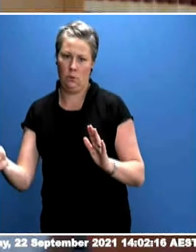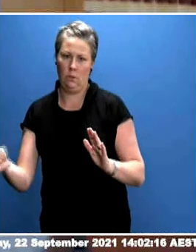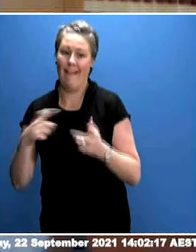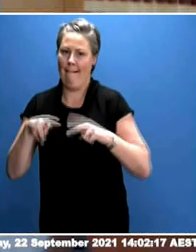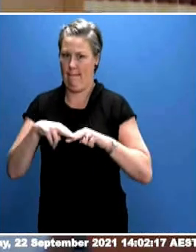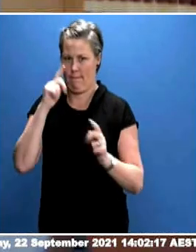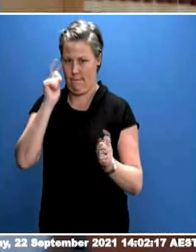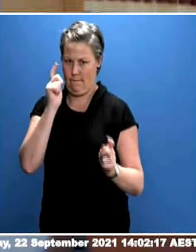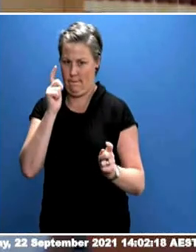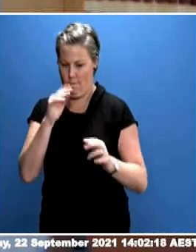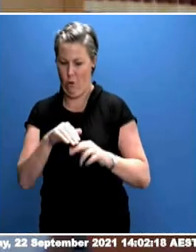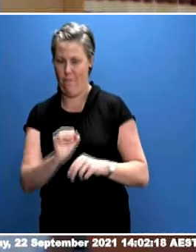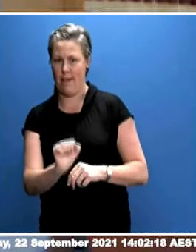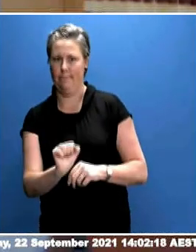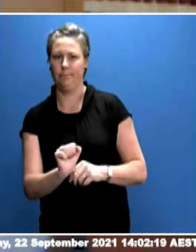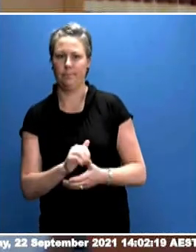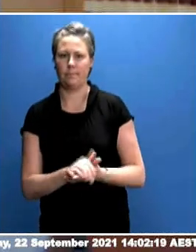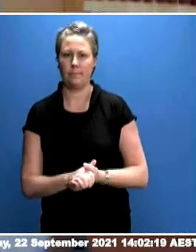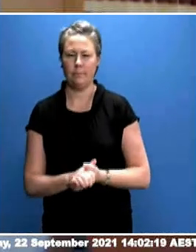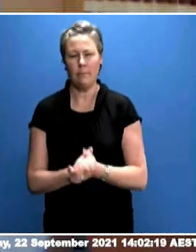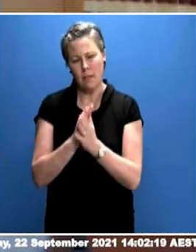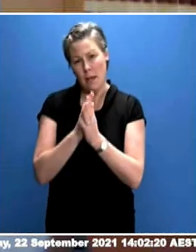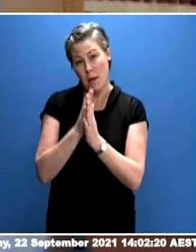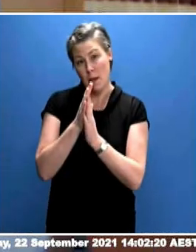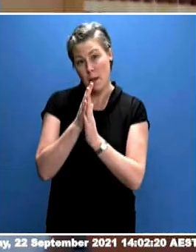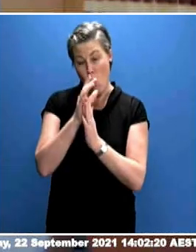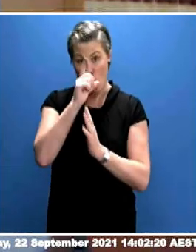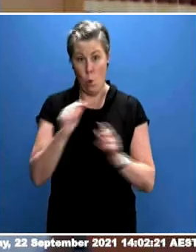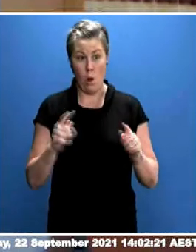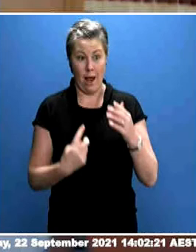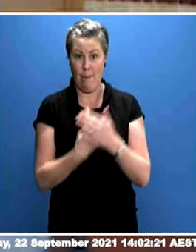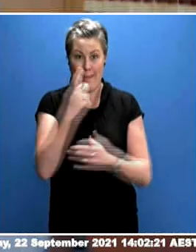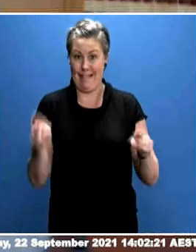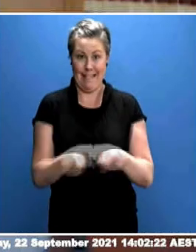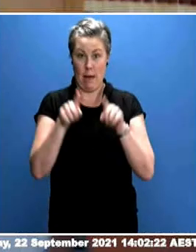Okay, but could it be almost simultaneous, that is, an application